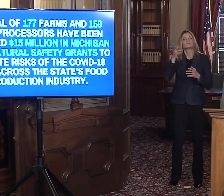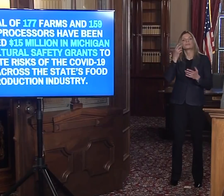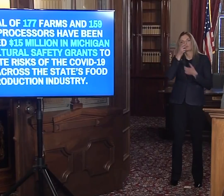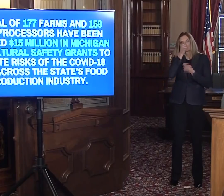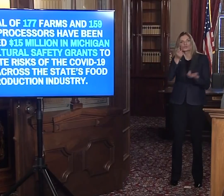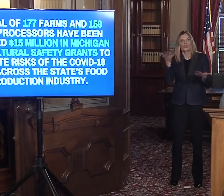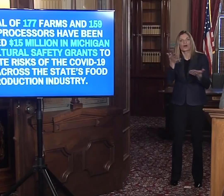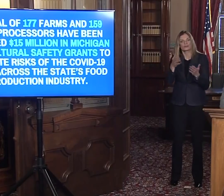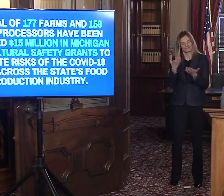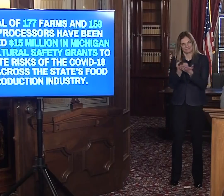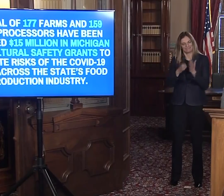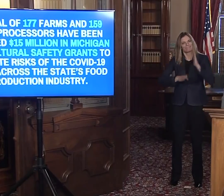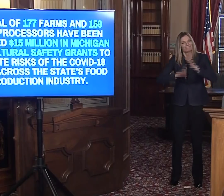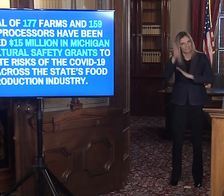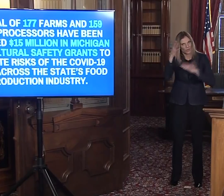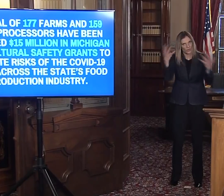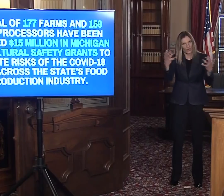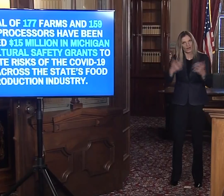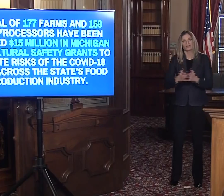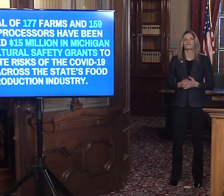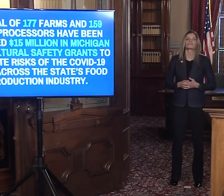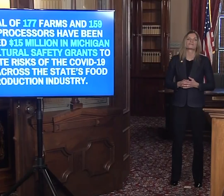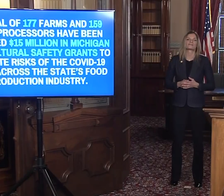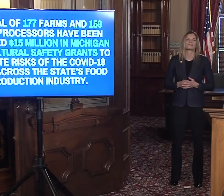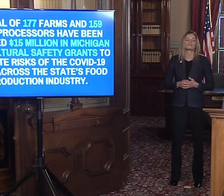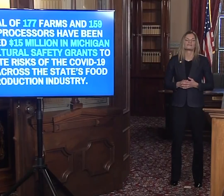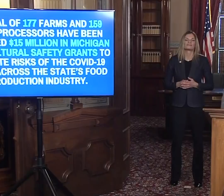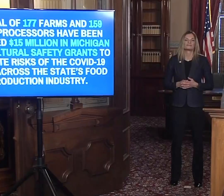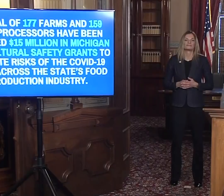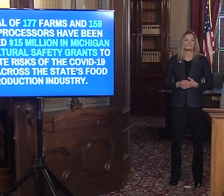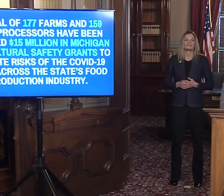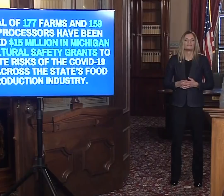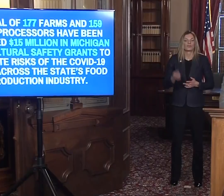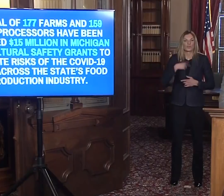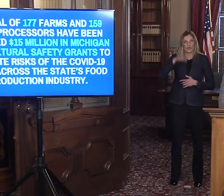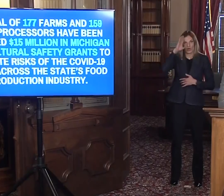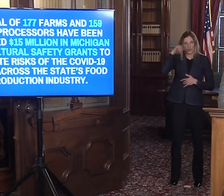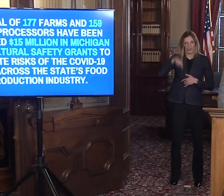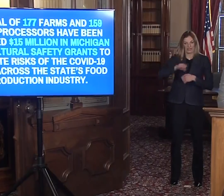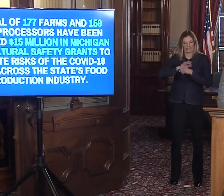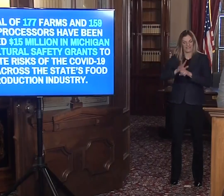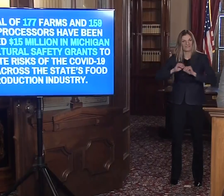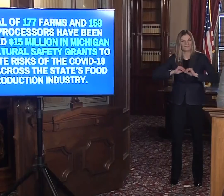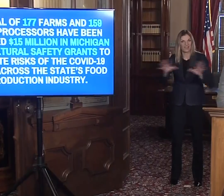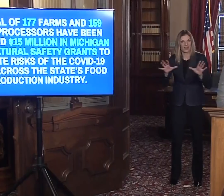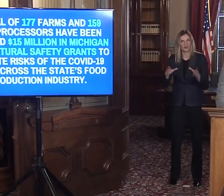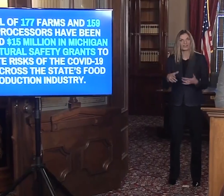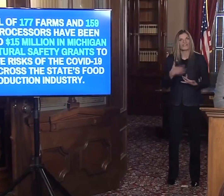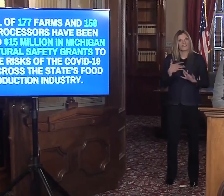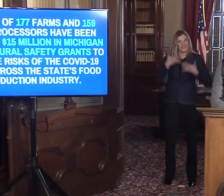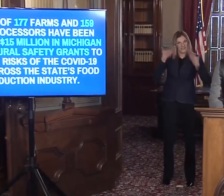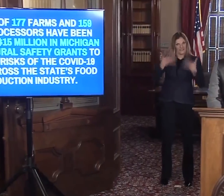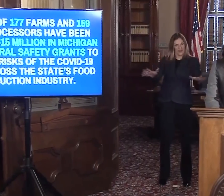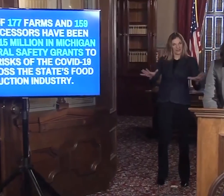THE MEDC AND MDARD TO CREATE STRONG FOUNDATIONS FOR MICHIGAN'S LONG-TERM ECONOMIC RECOVERY. THE HARD TRUTH WE ARE